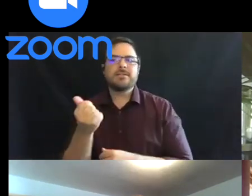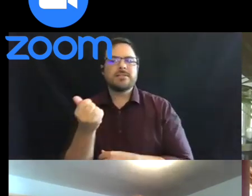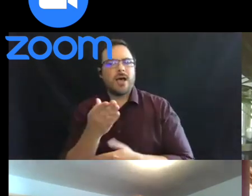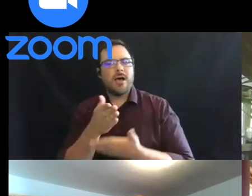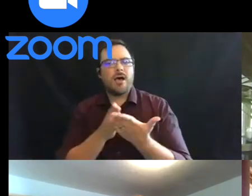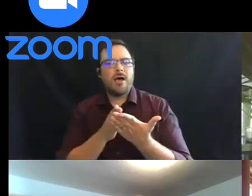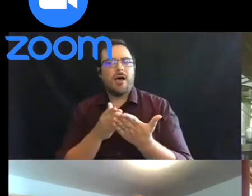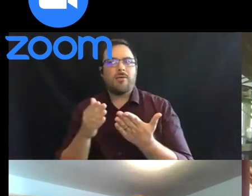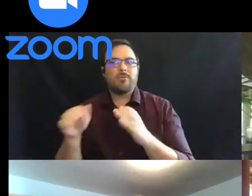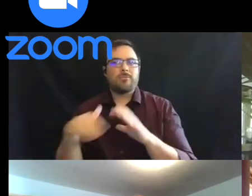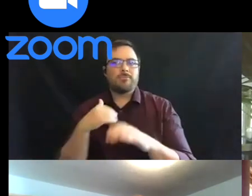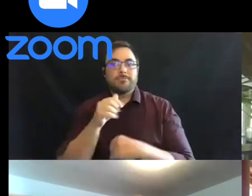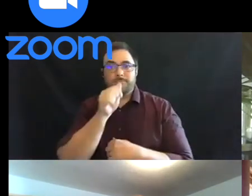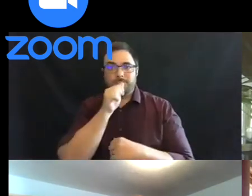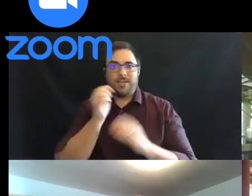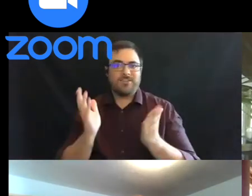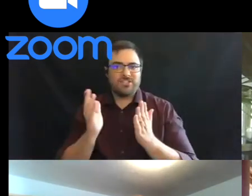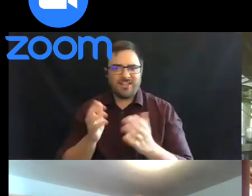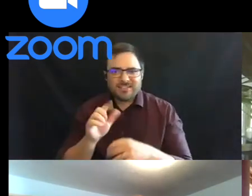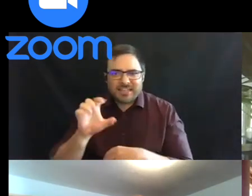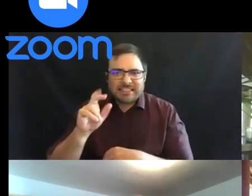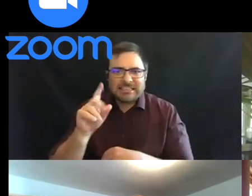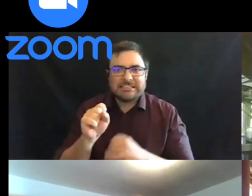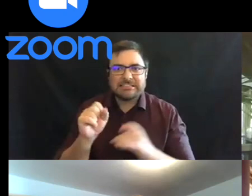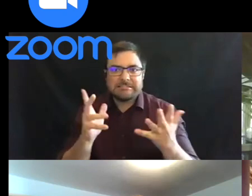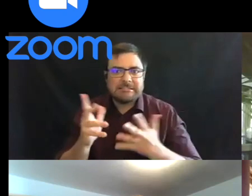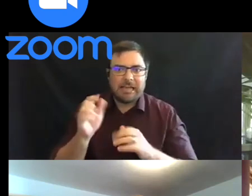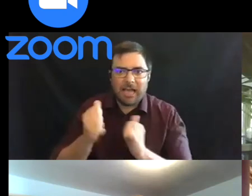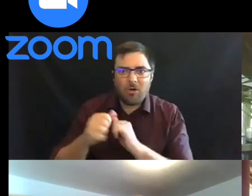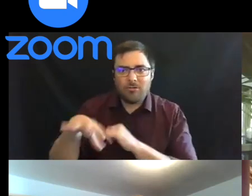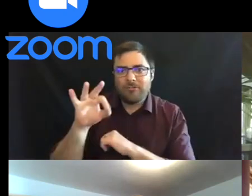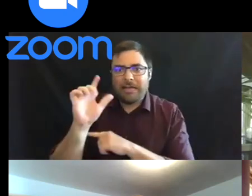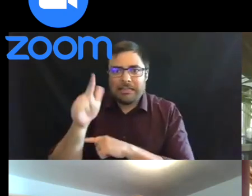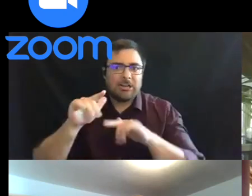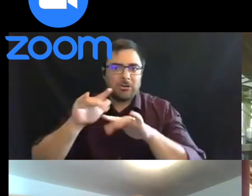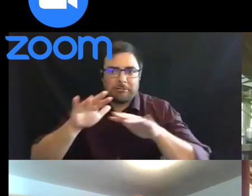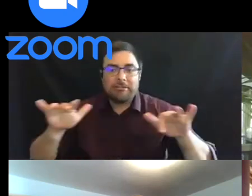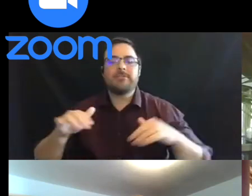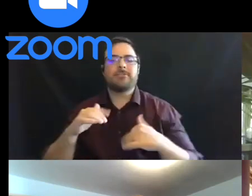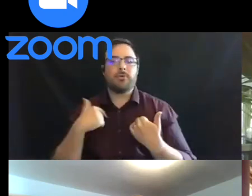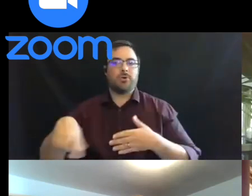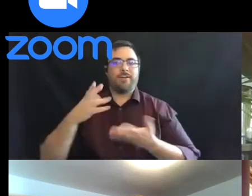private chats wondering about all the links so I will, when we're all finished, we get a copy of the